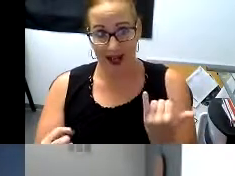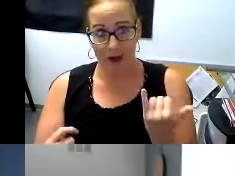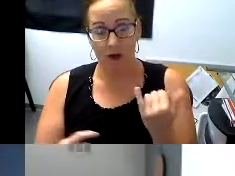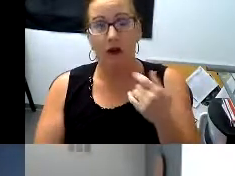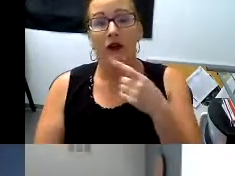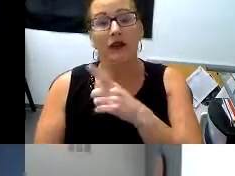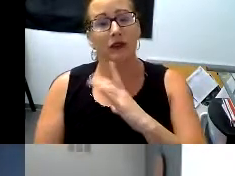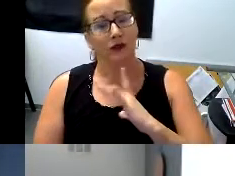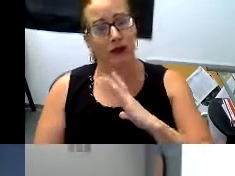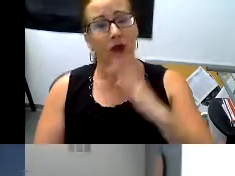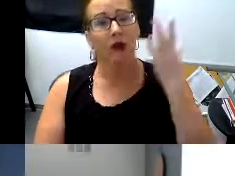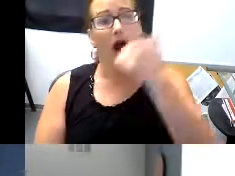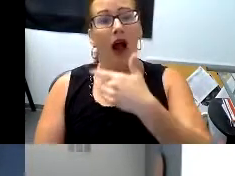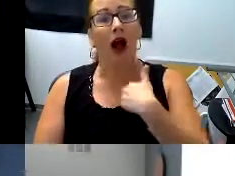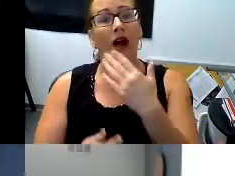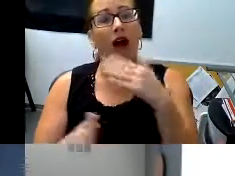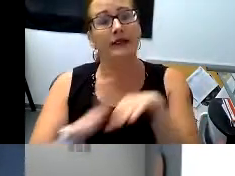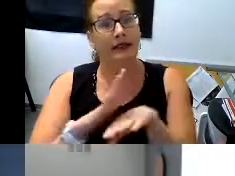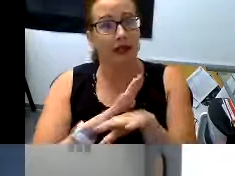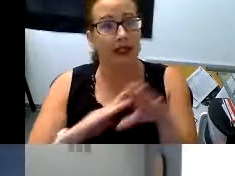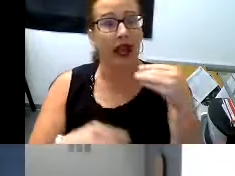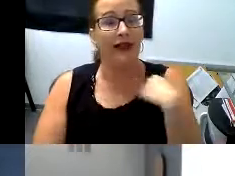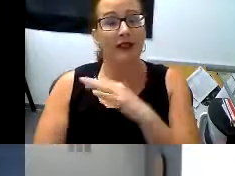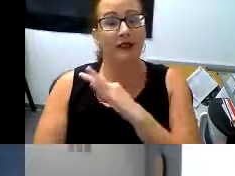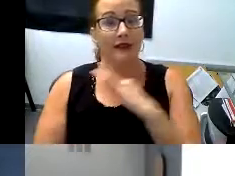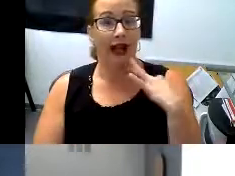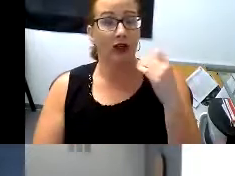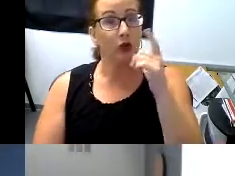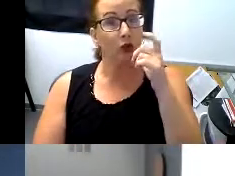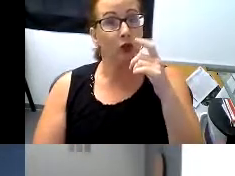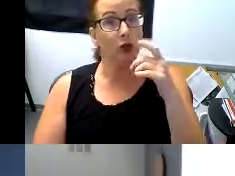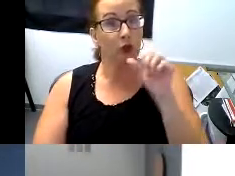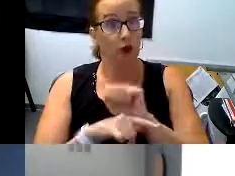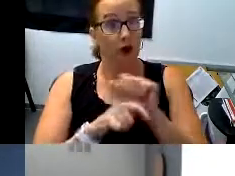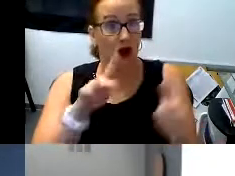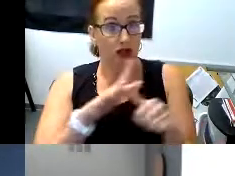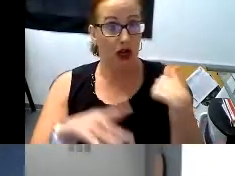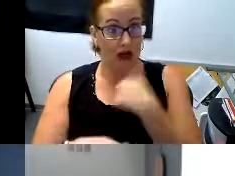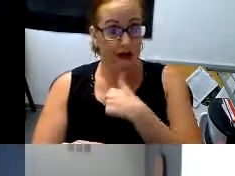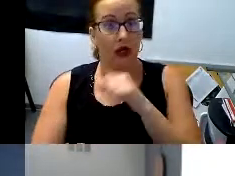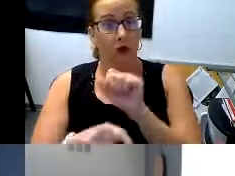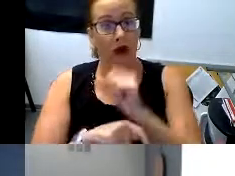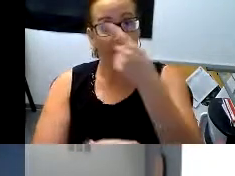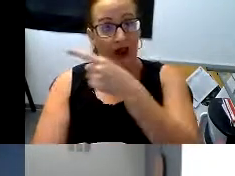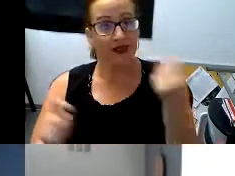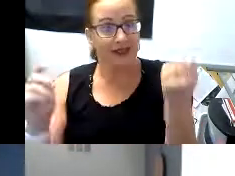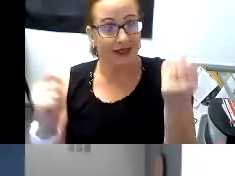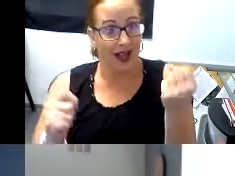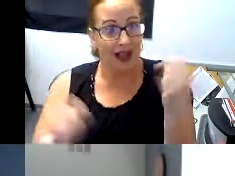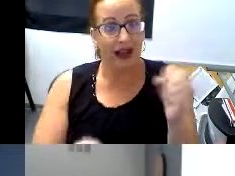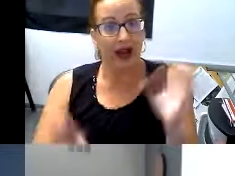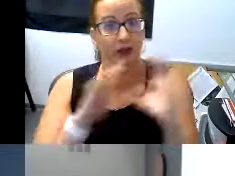That place is really cool because they have accessibility, a staff who works under us working there and who knows ASL